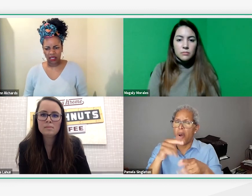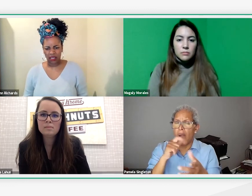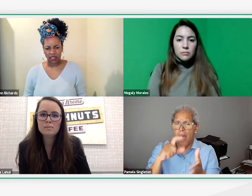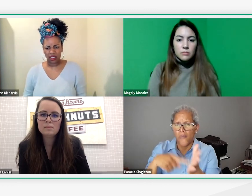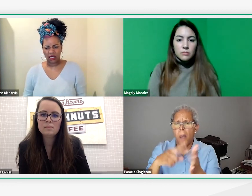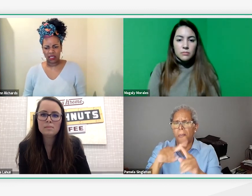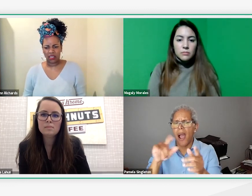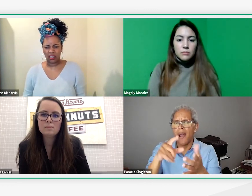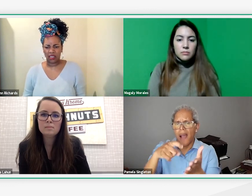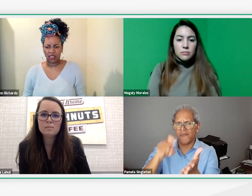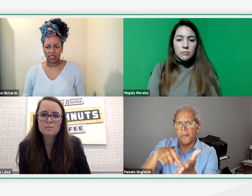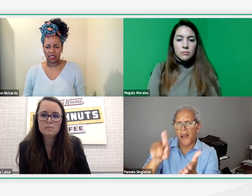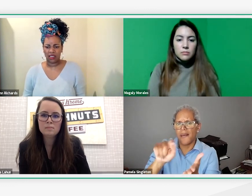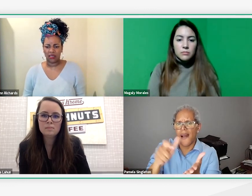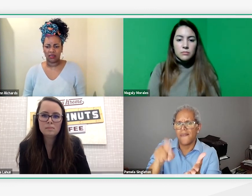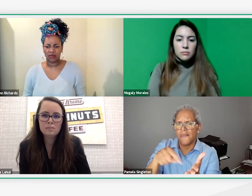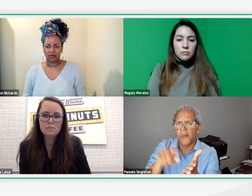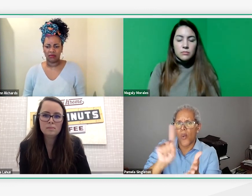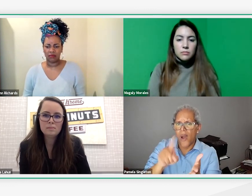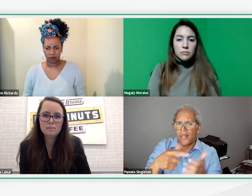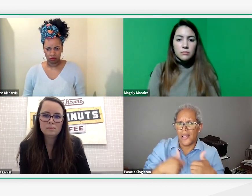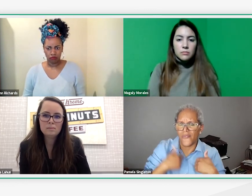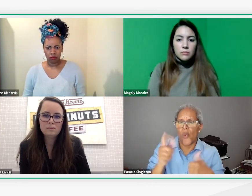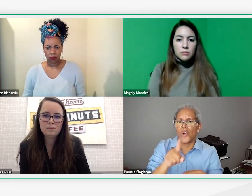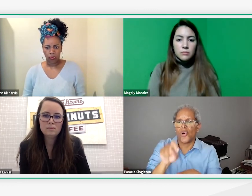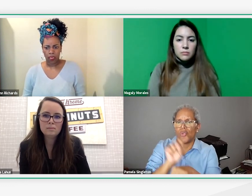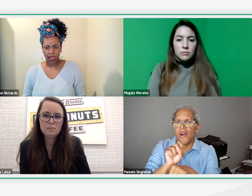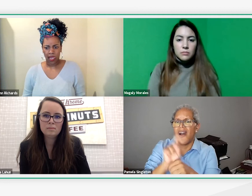taxes? Why do I still owe in this in this state? >>PAMELA SINGLETON: Well, you have to pay taxes